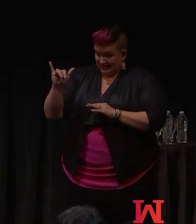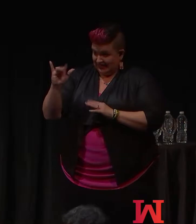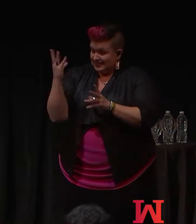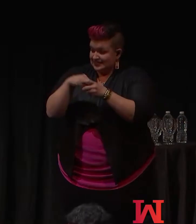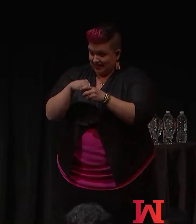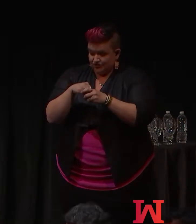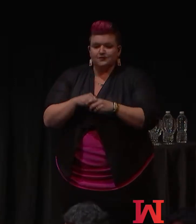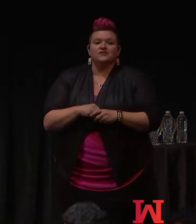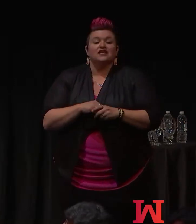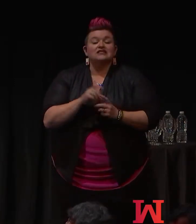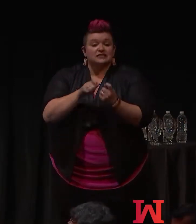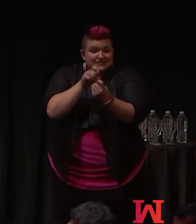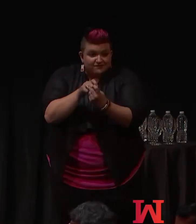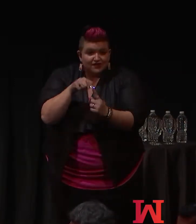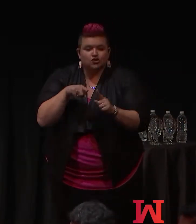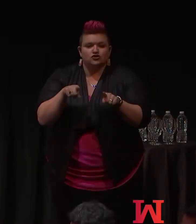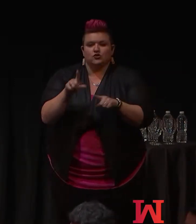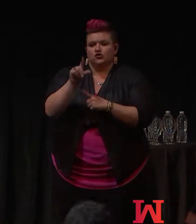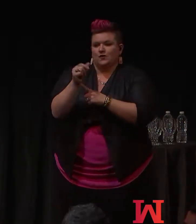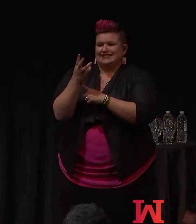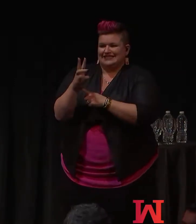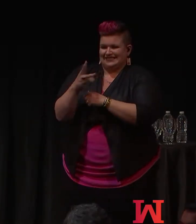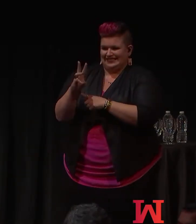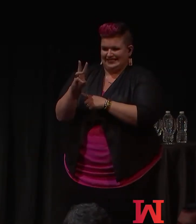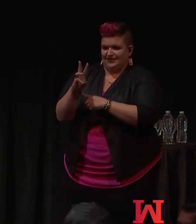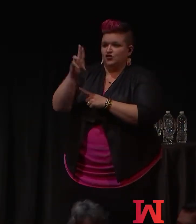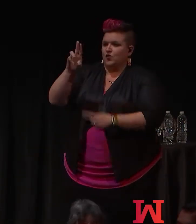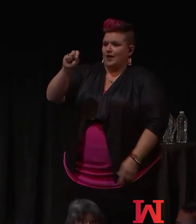specifically during the 2016 U.S. presidential election.